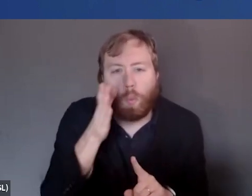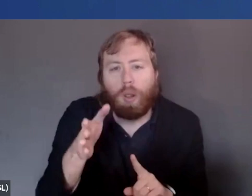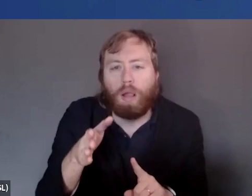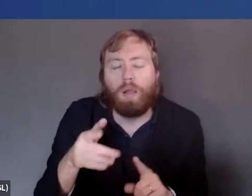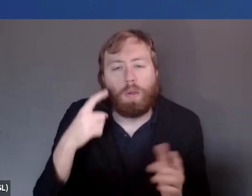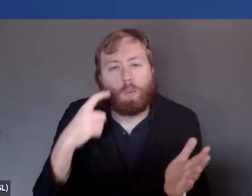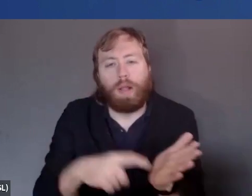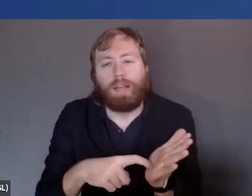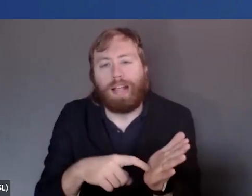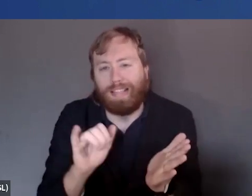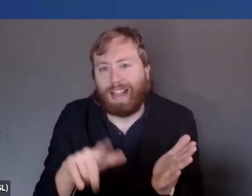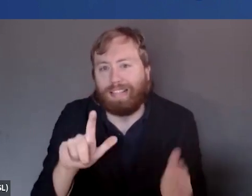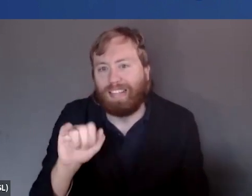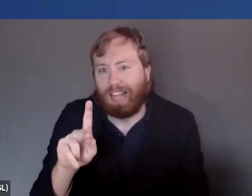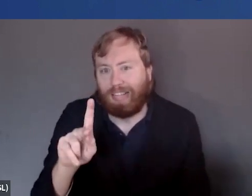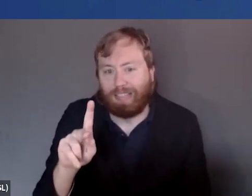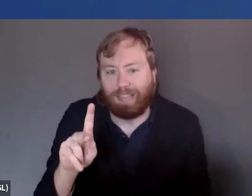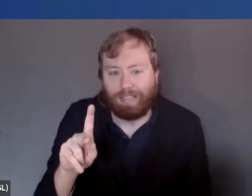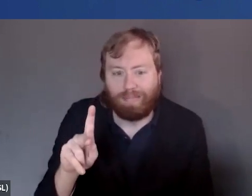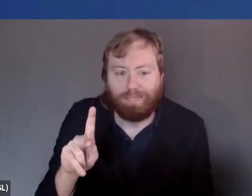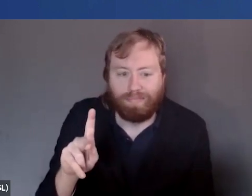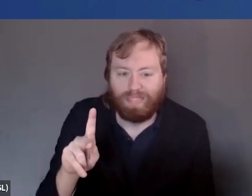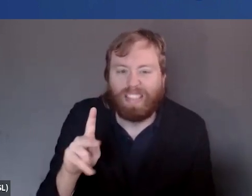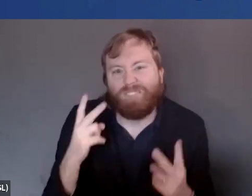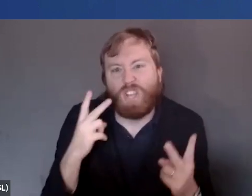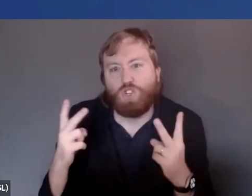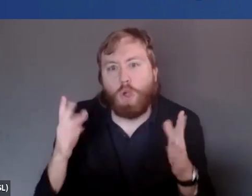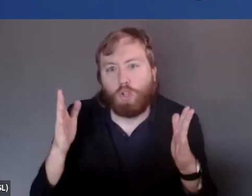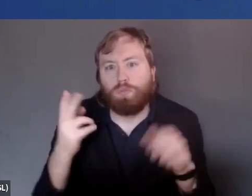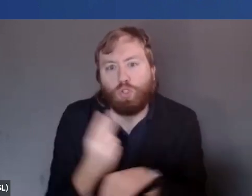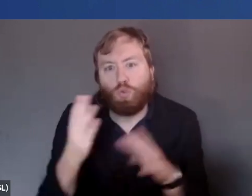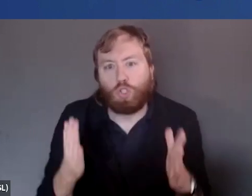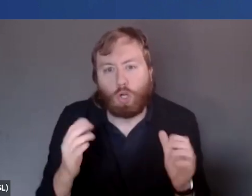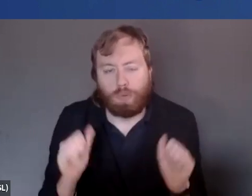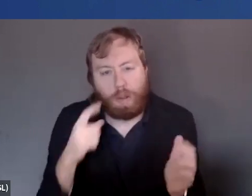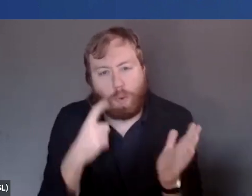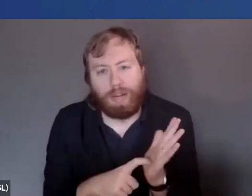The point is, you can style links in a variety of ways to meet the objectives of usability